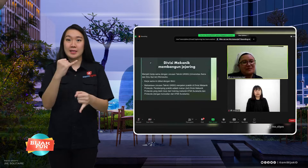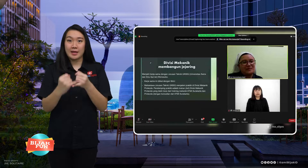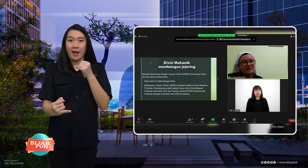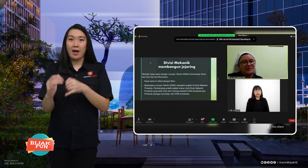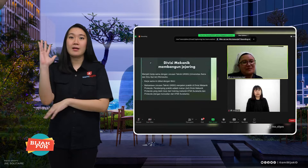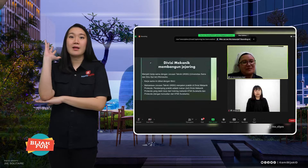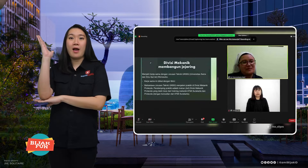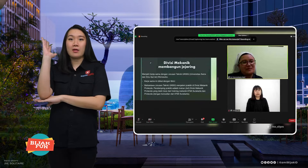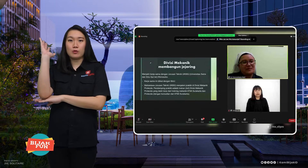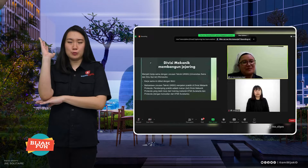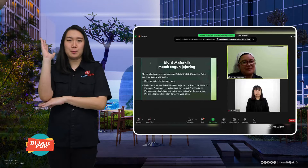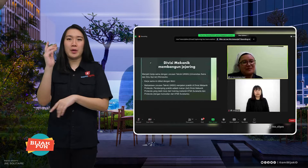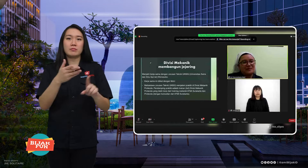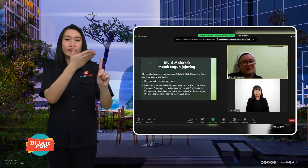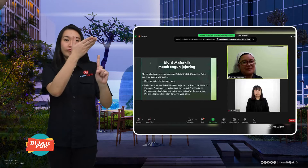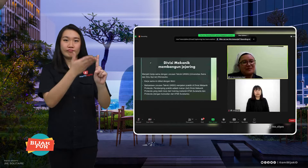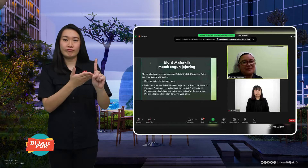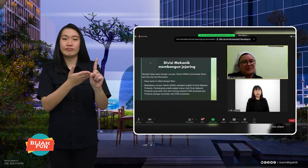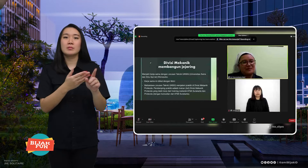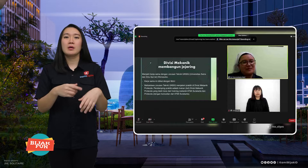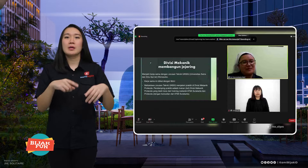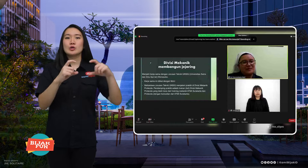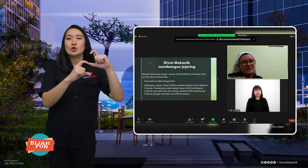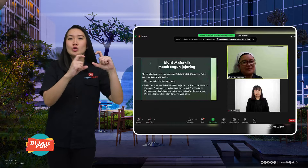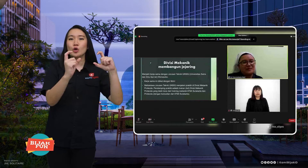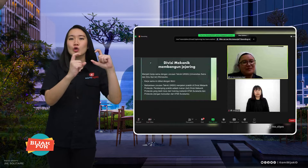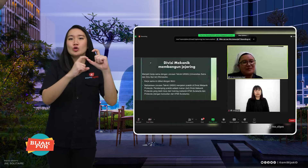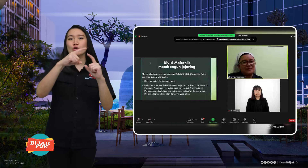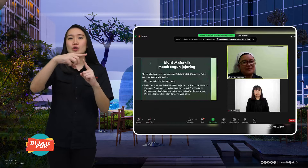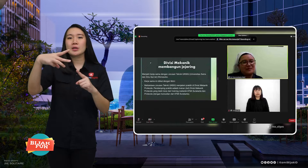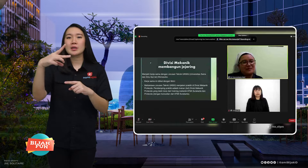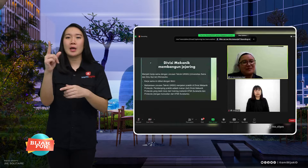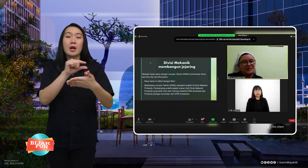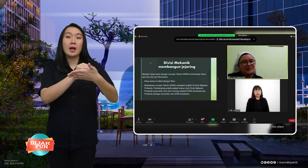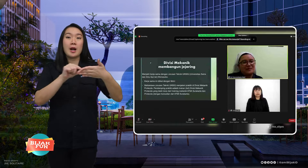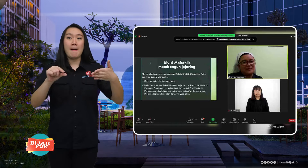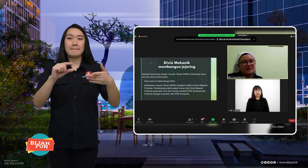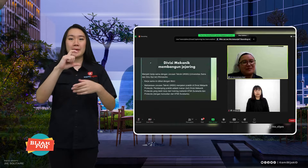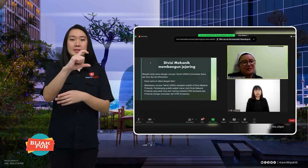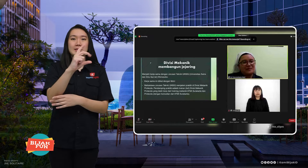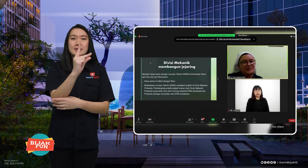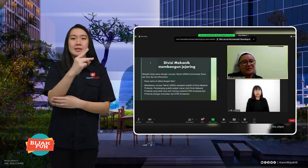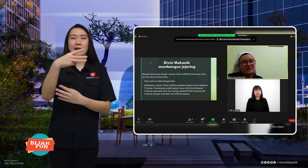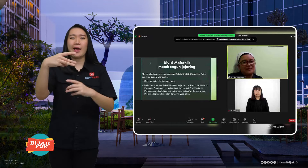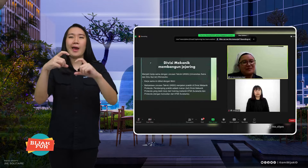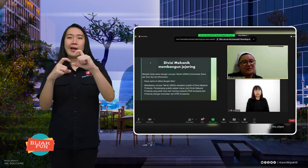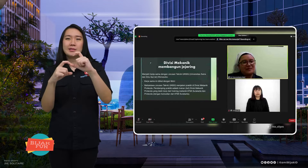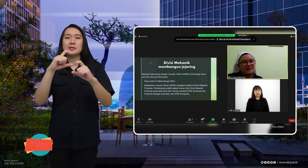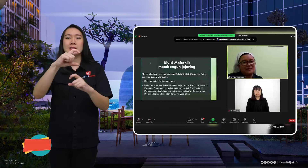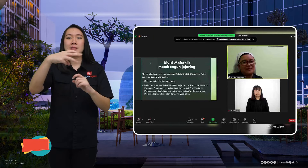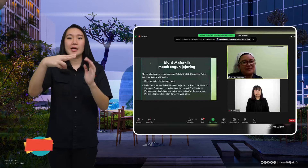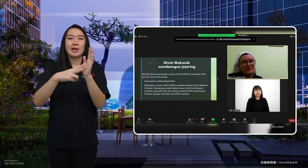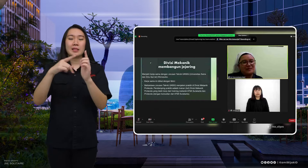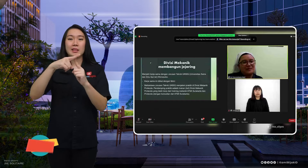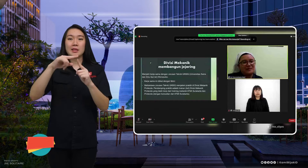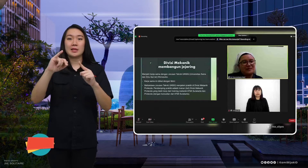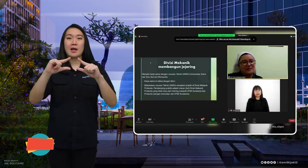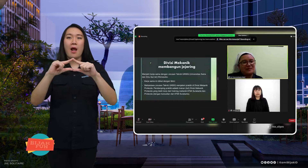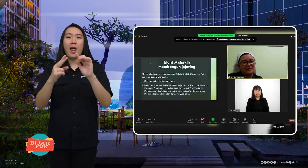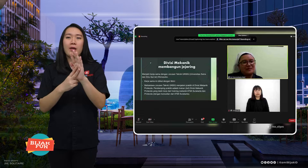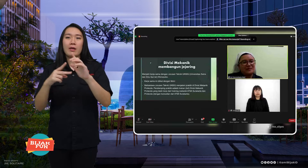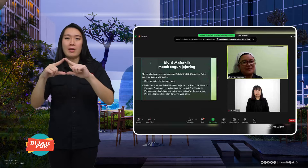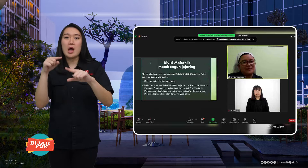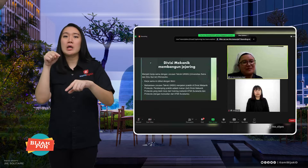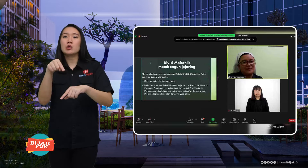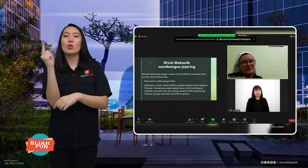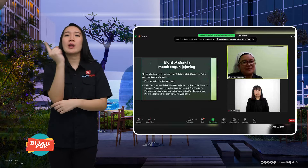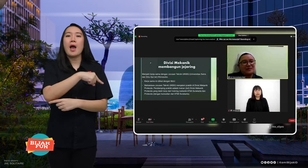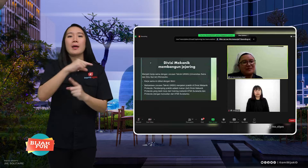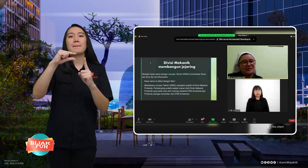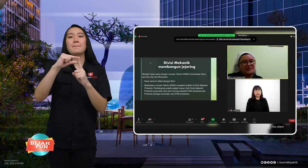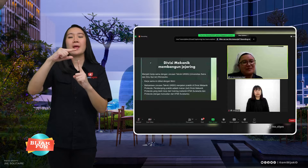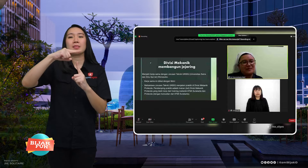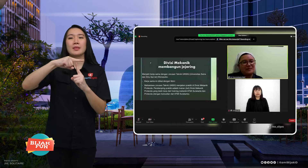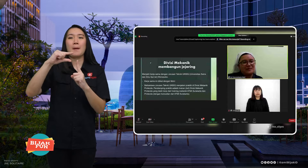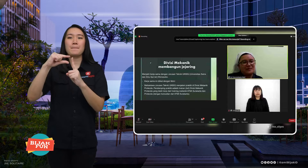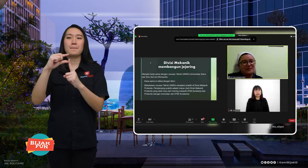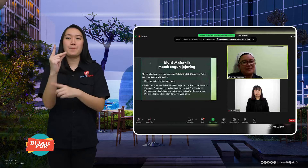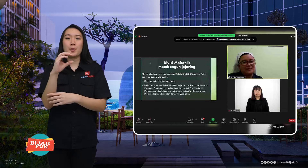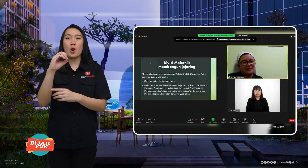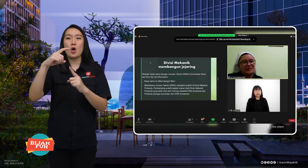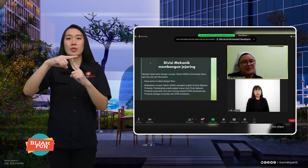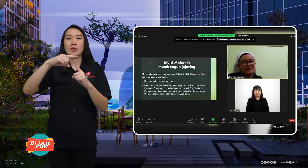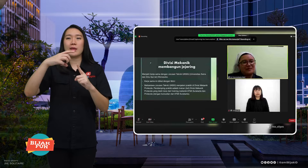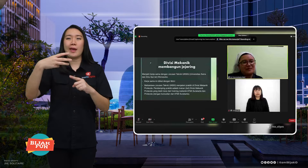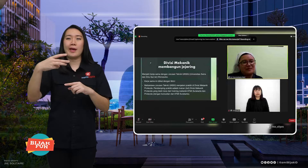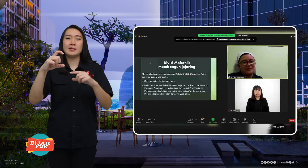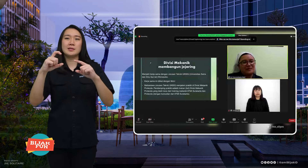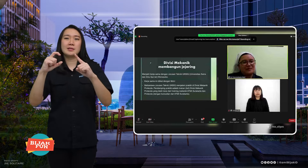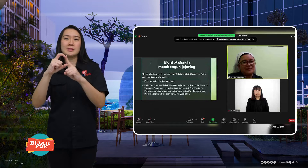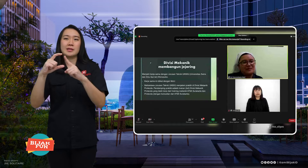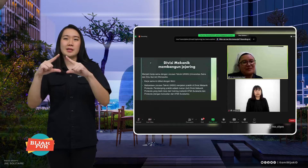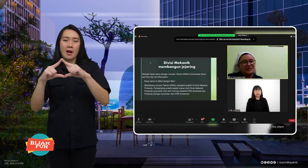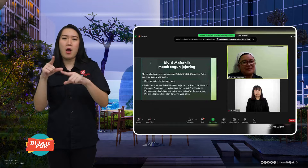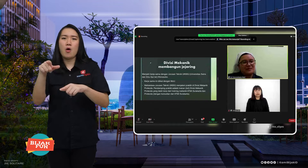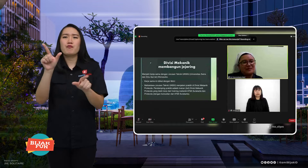The last resource person was Sister Crescentiana from PT Protecda,